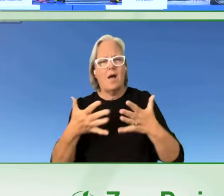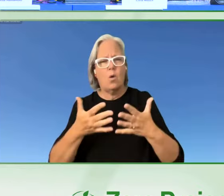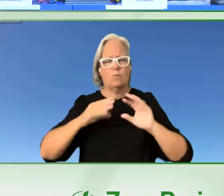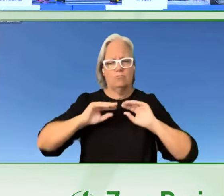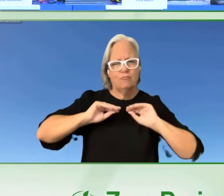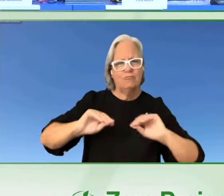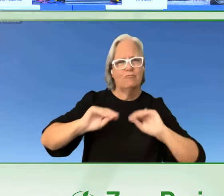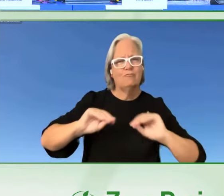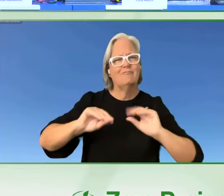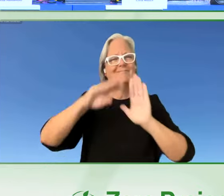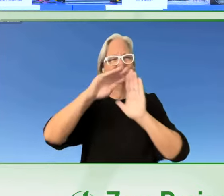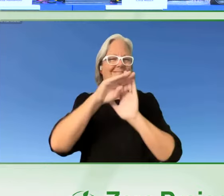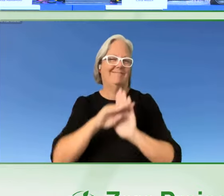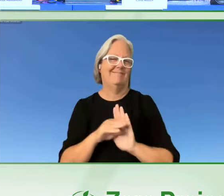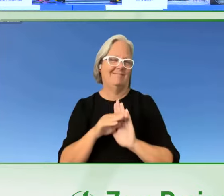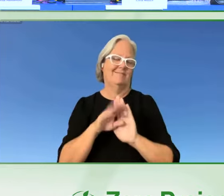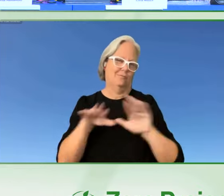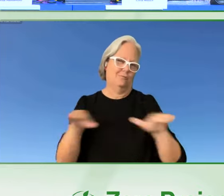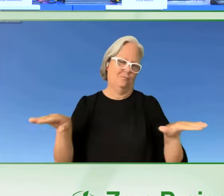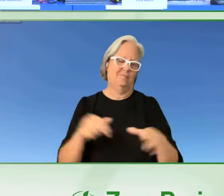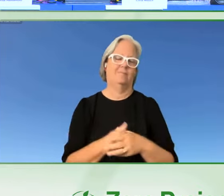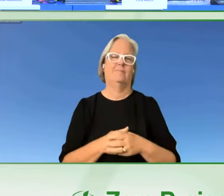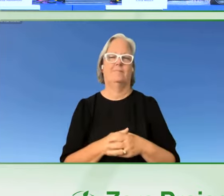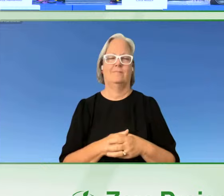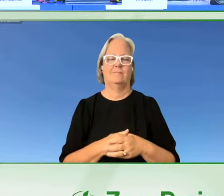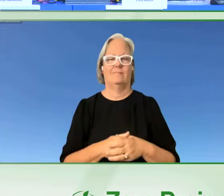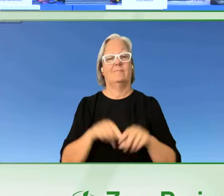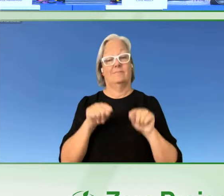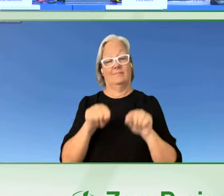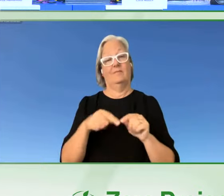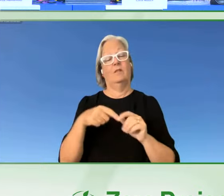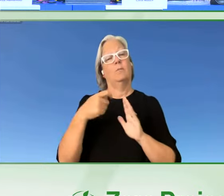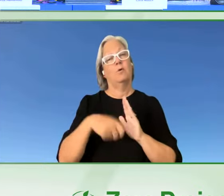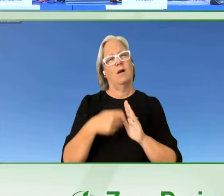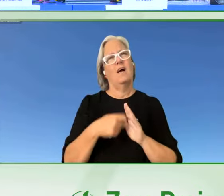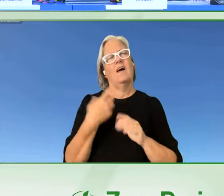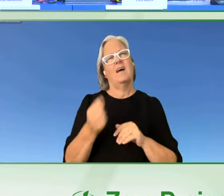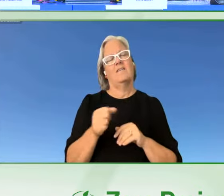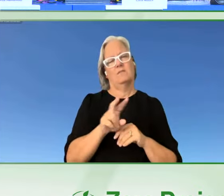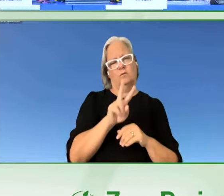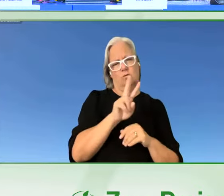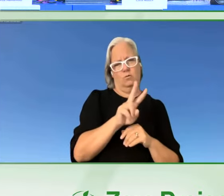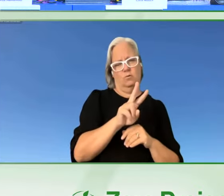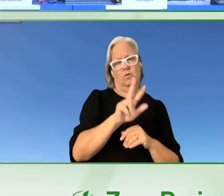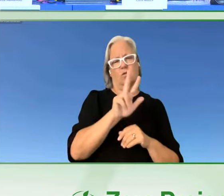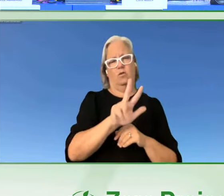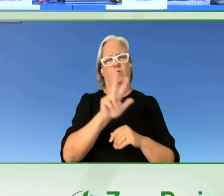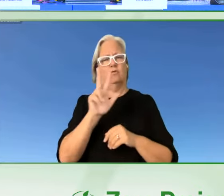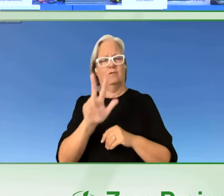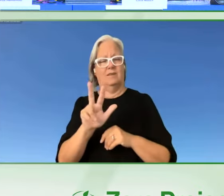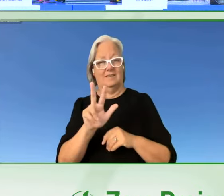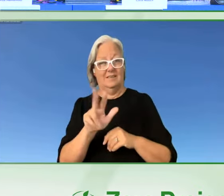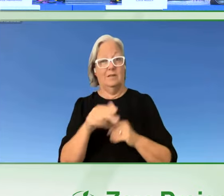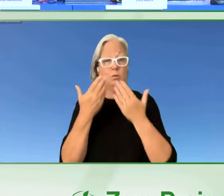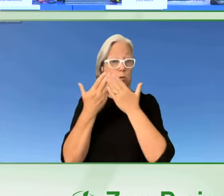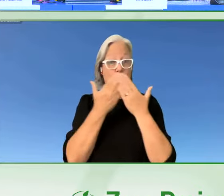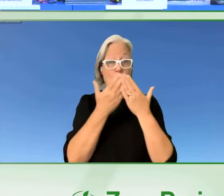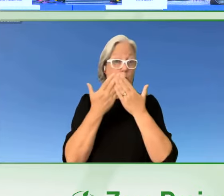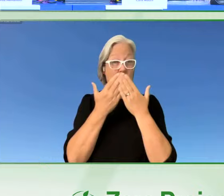Thank you for your impressive work.